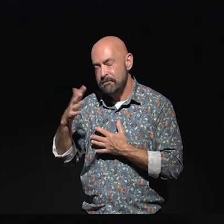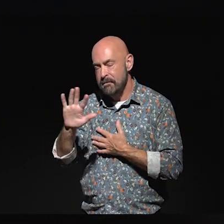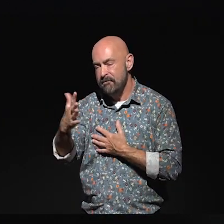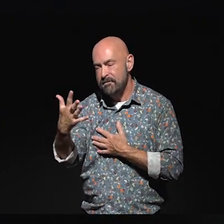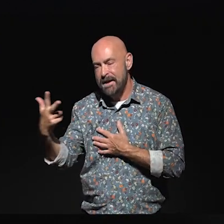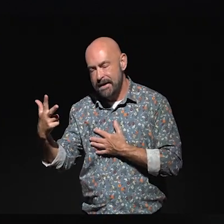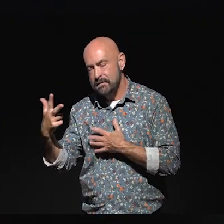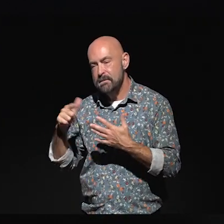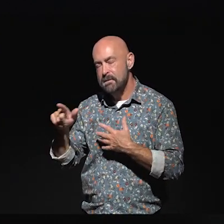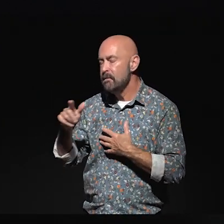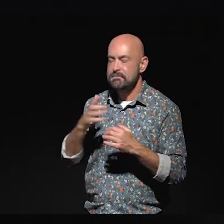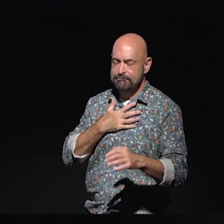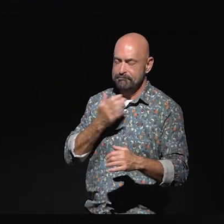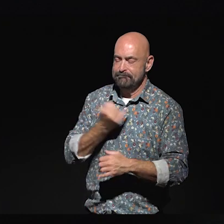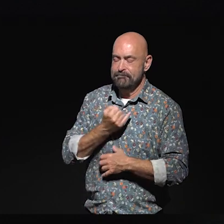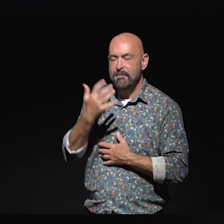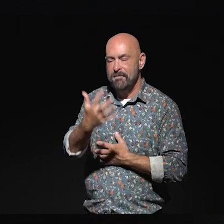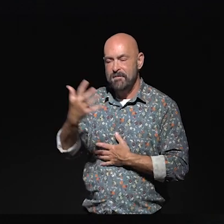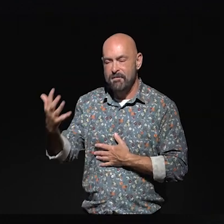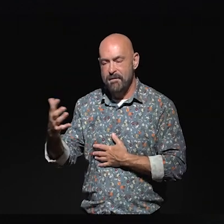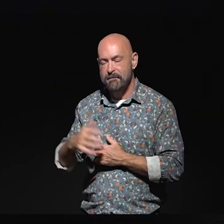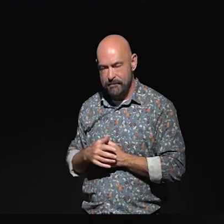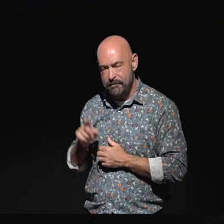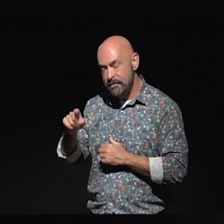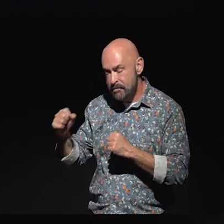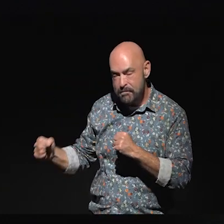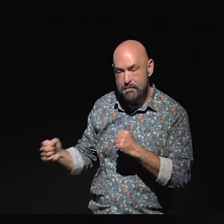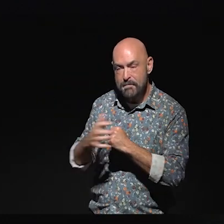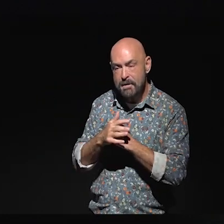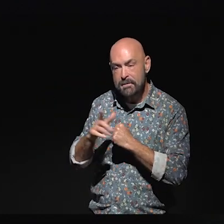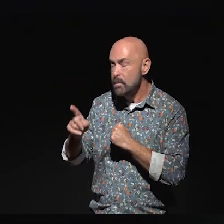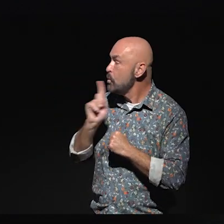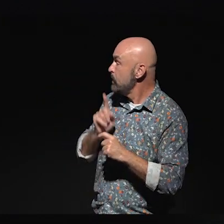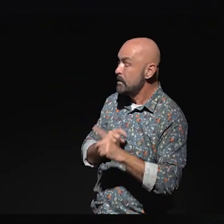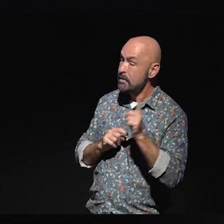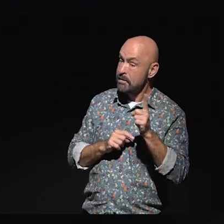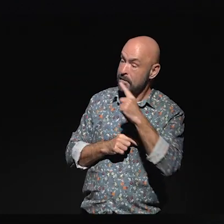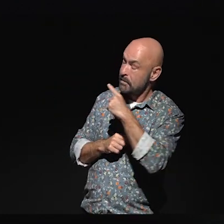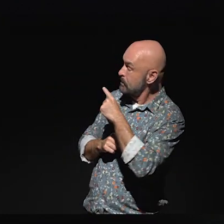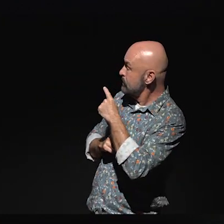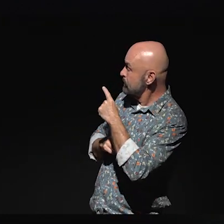no, in '55, he marries the woman on the right, Delphine Ramel.